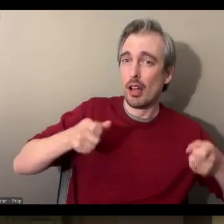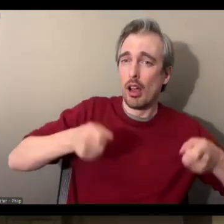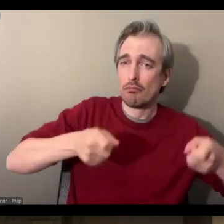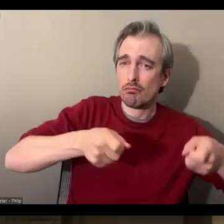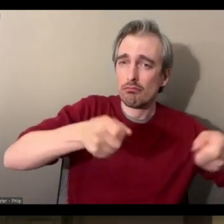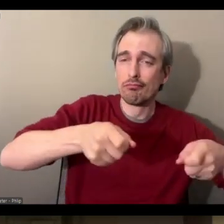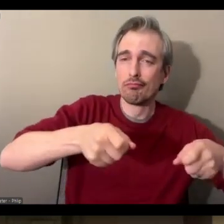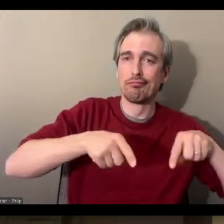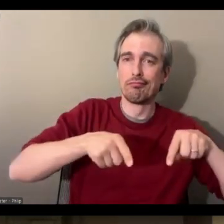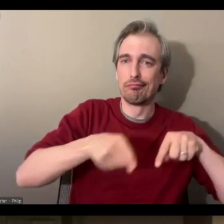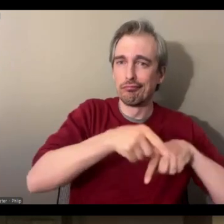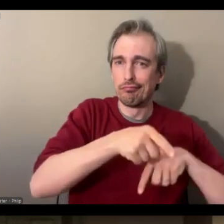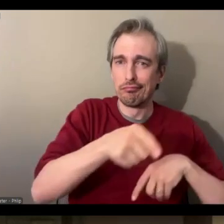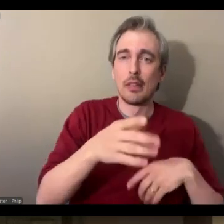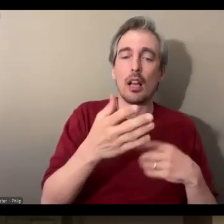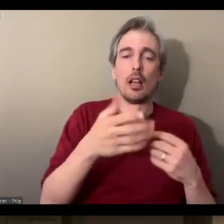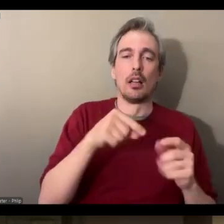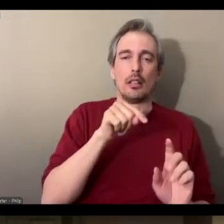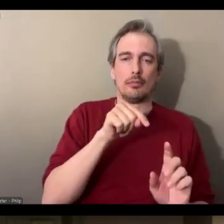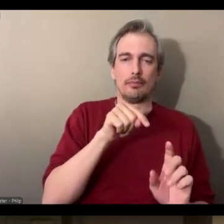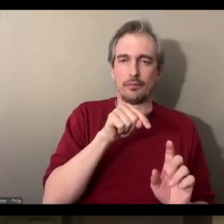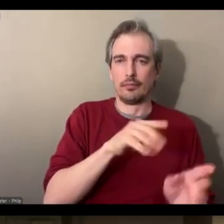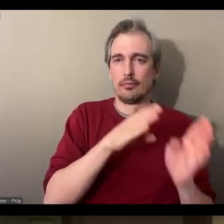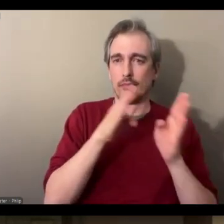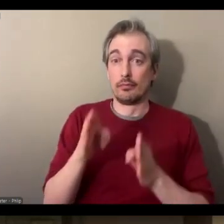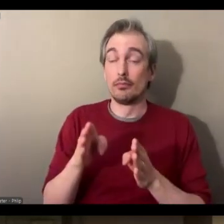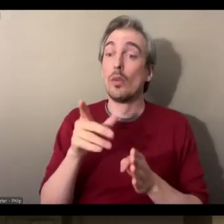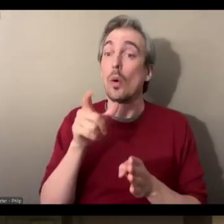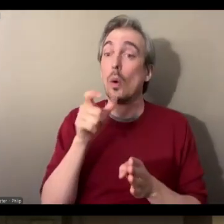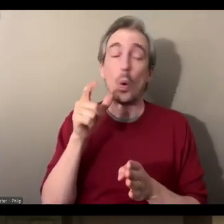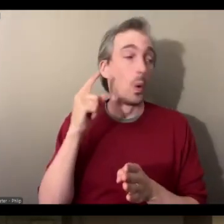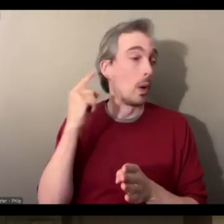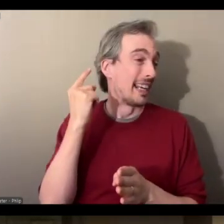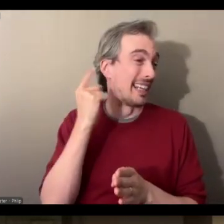One of those groups were people who had visual considerations. And we had a group of users who